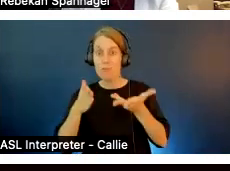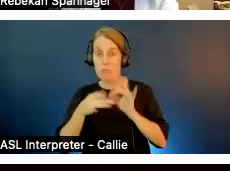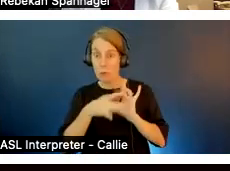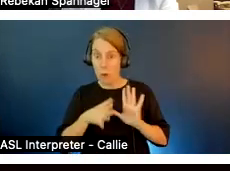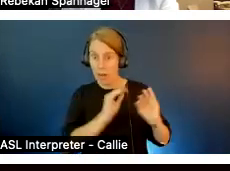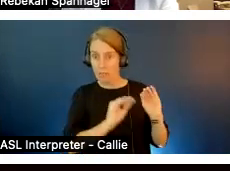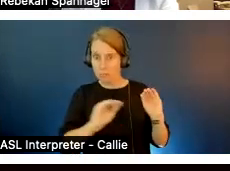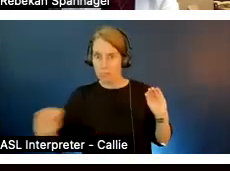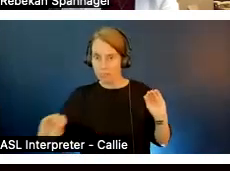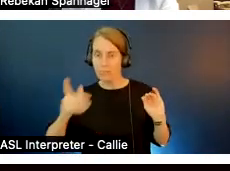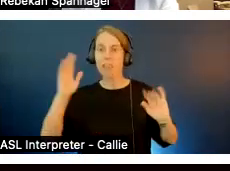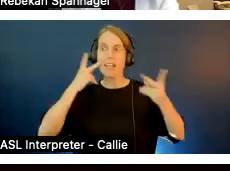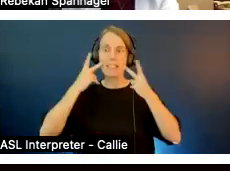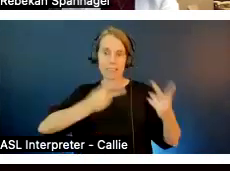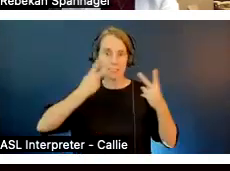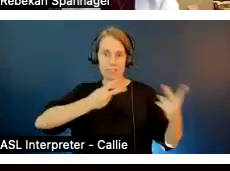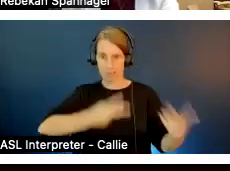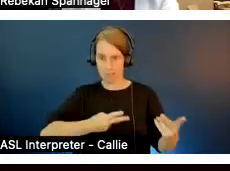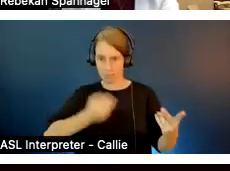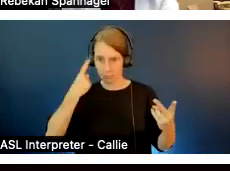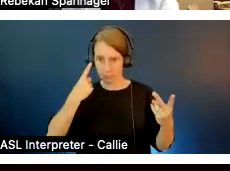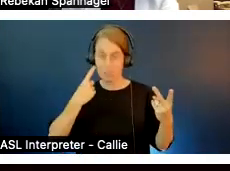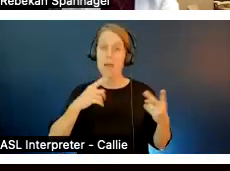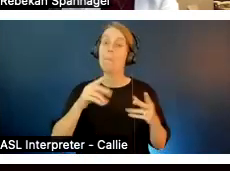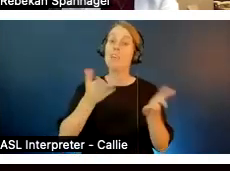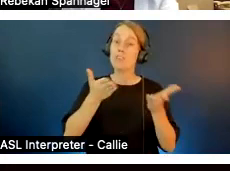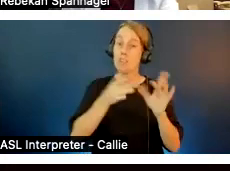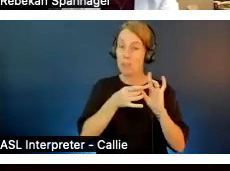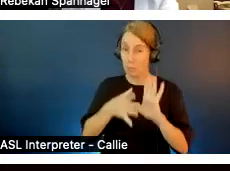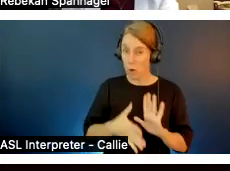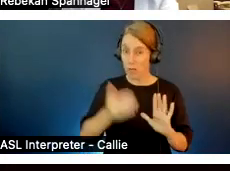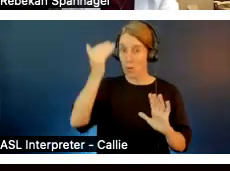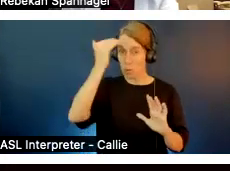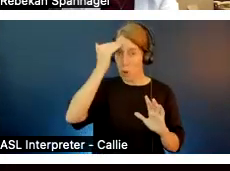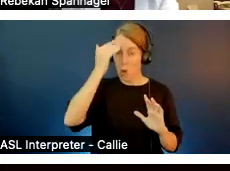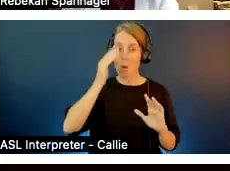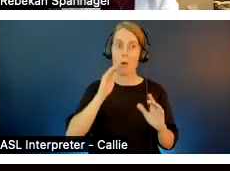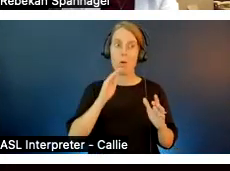the state plan are you a fee for service person or are you a managed care person and do you need